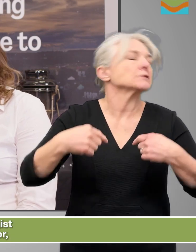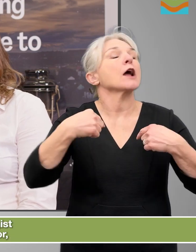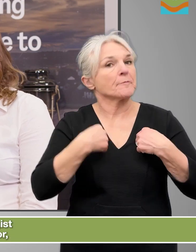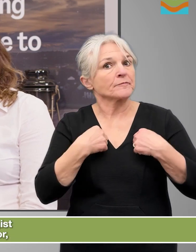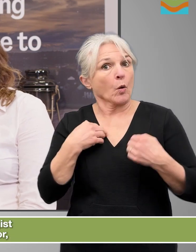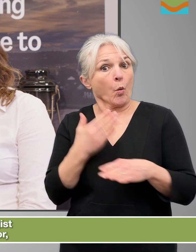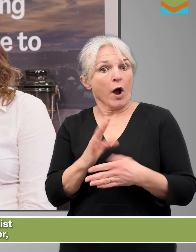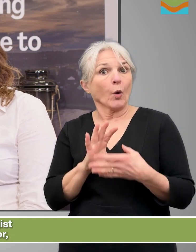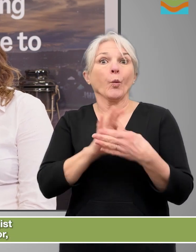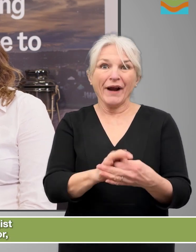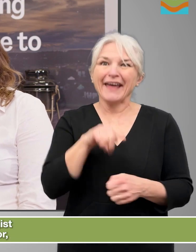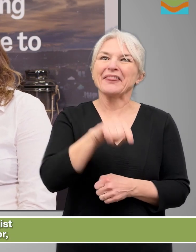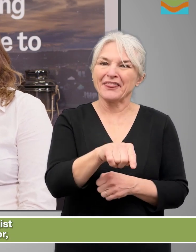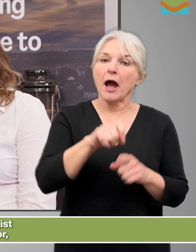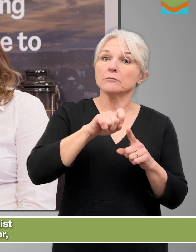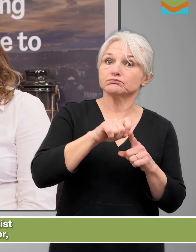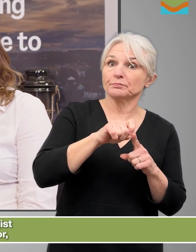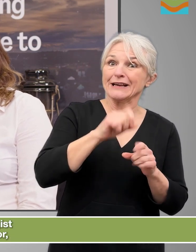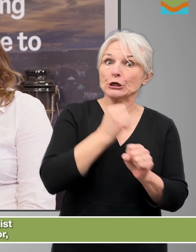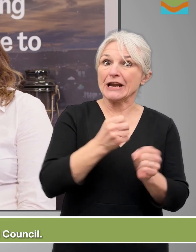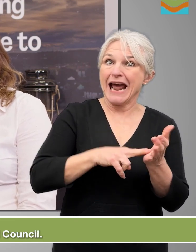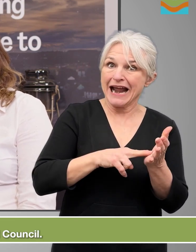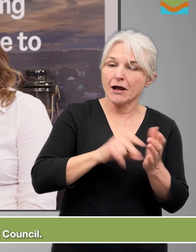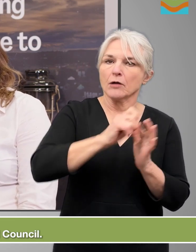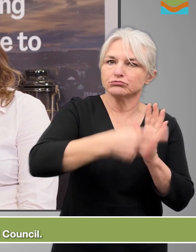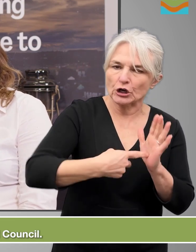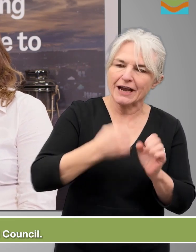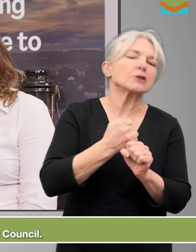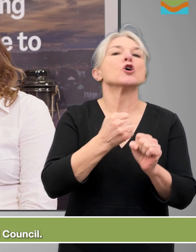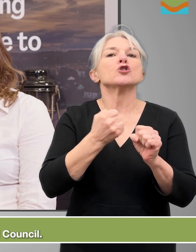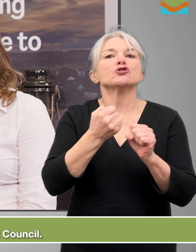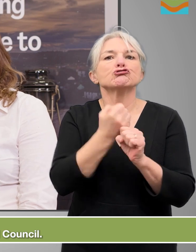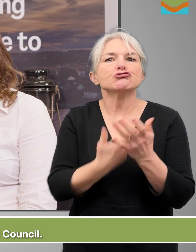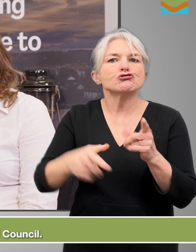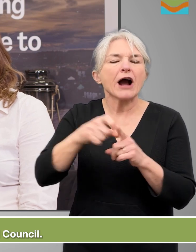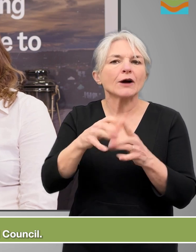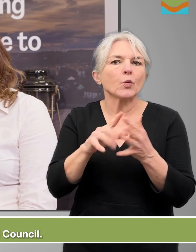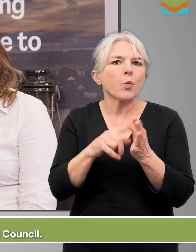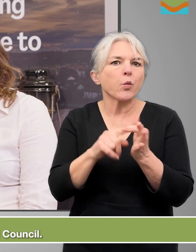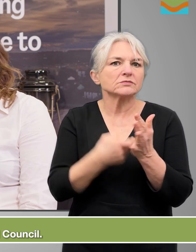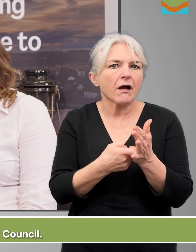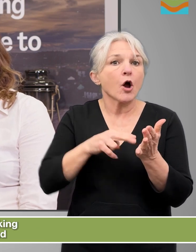I'm the Lead Hydrogeologist and Technical Coordinator, working on behalf of Gateshead Council.